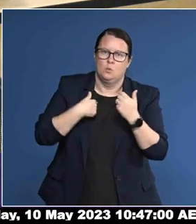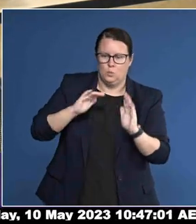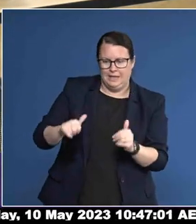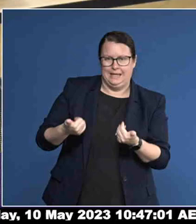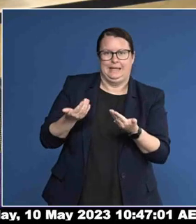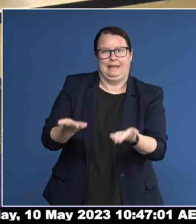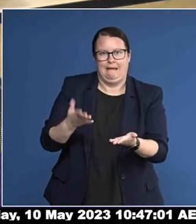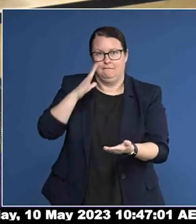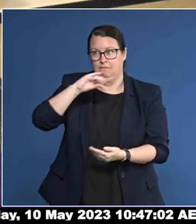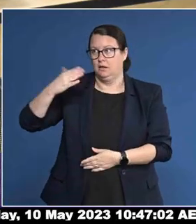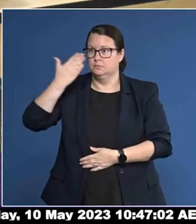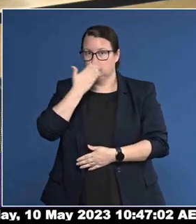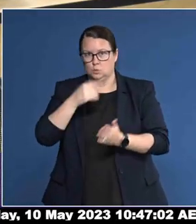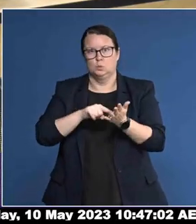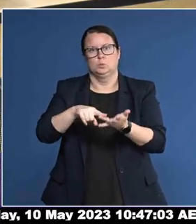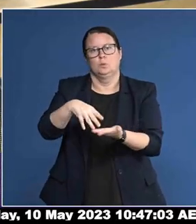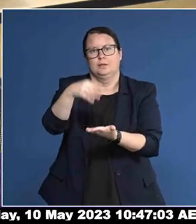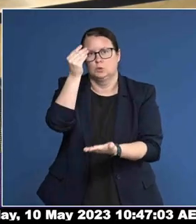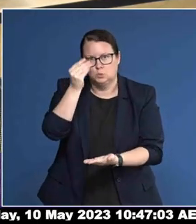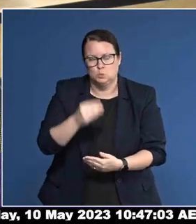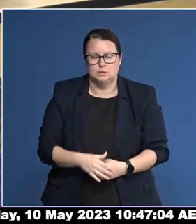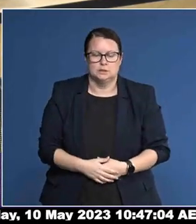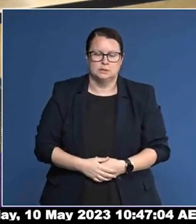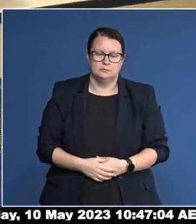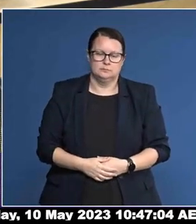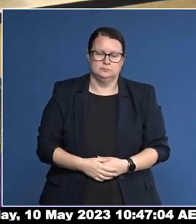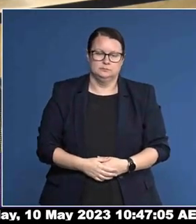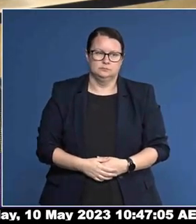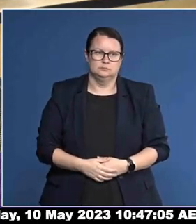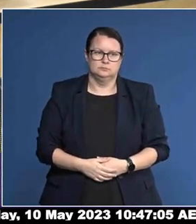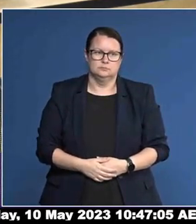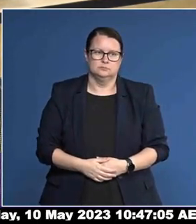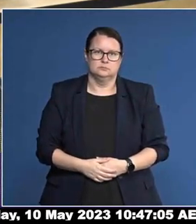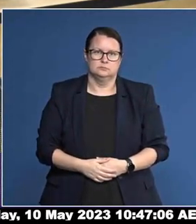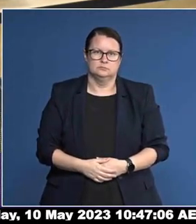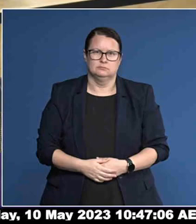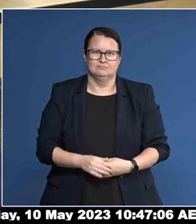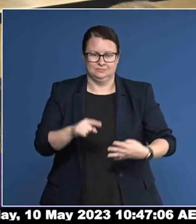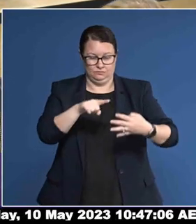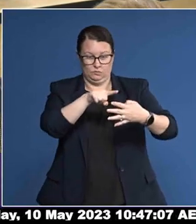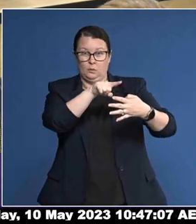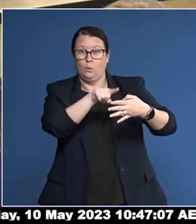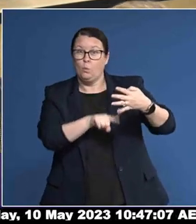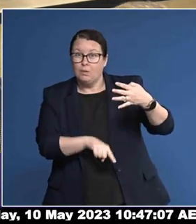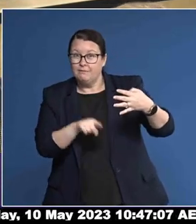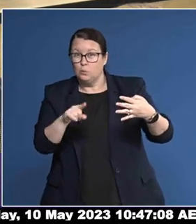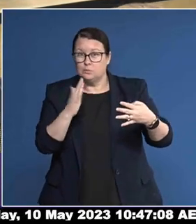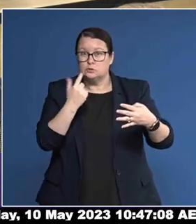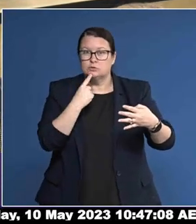the students. MS MAHONY: These matters really indicate